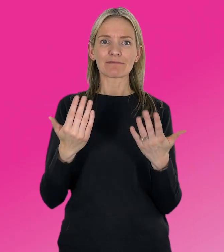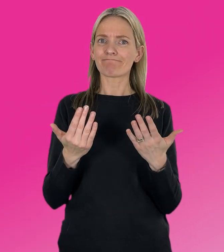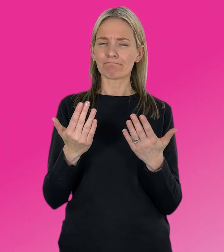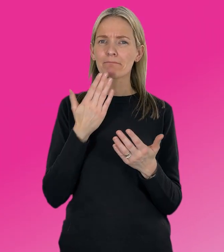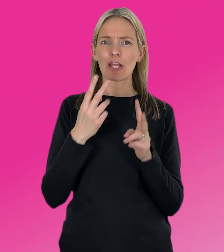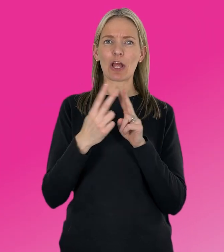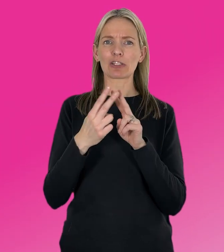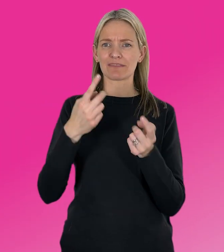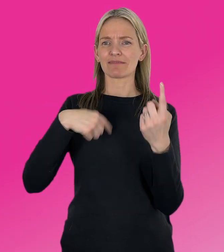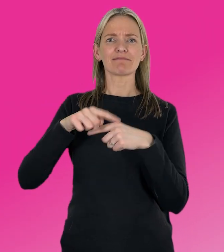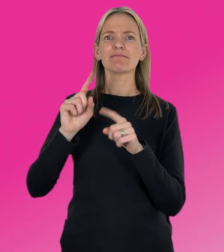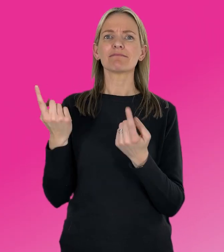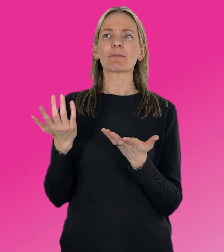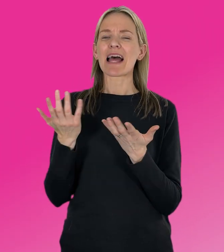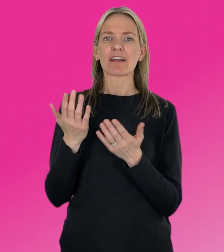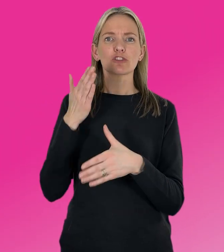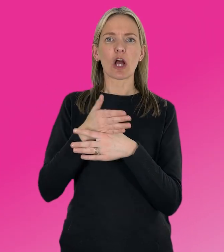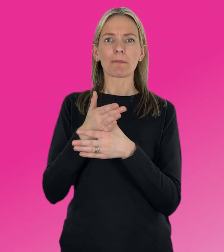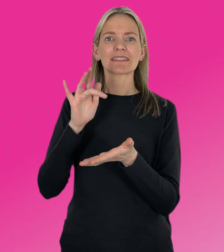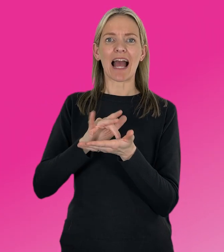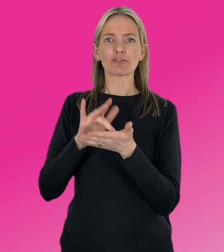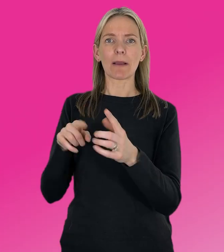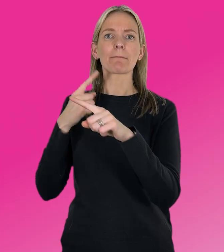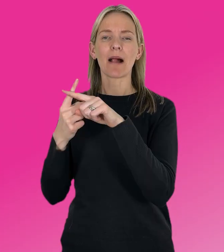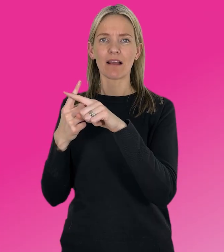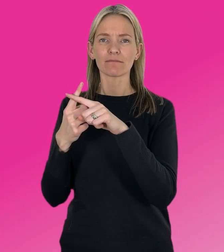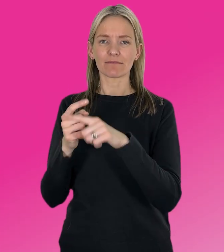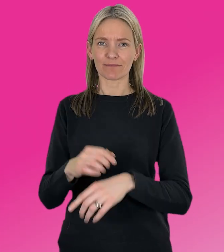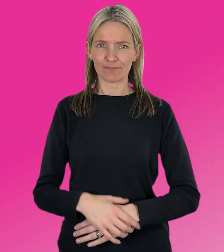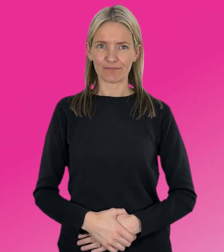please contact Jobcentre Plus.